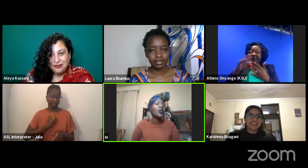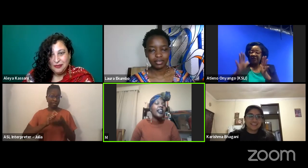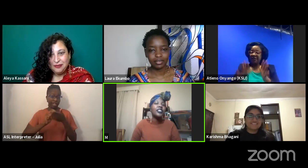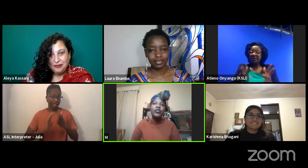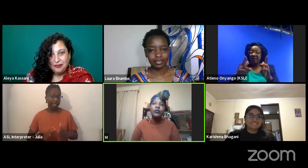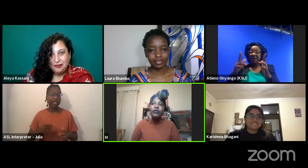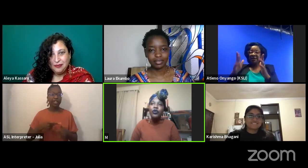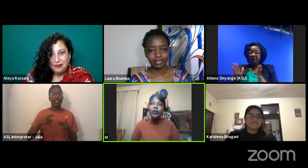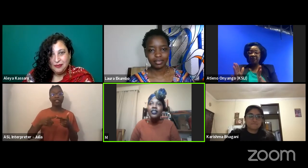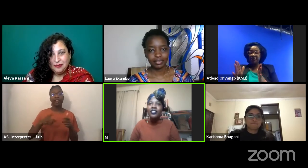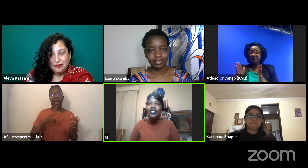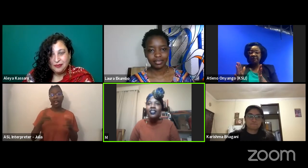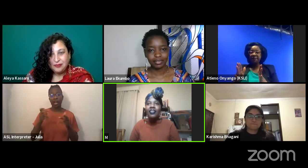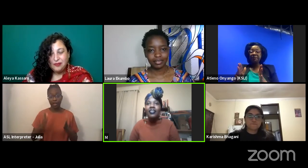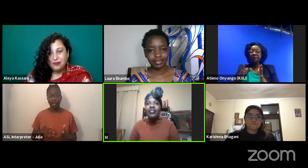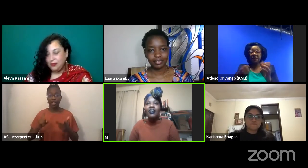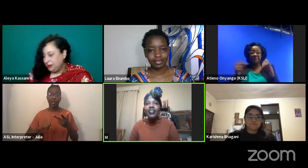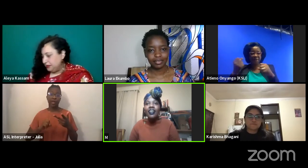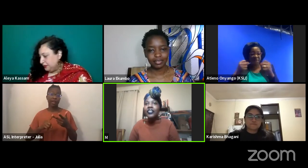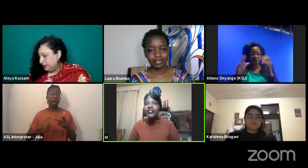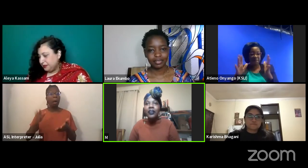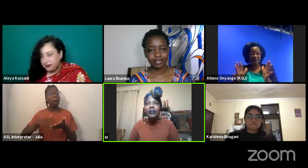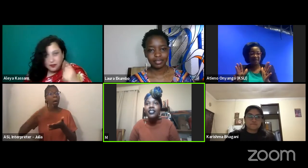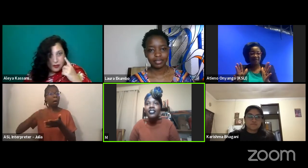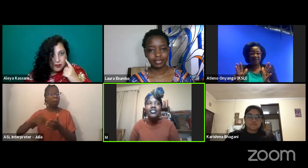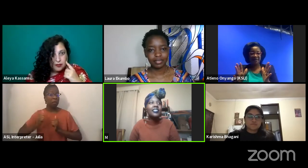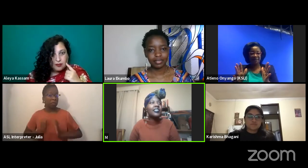occasional performer, an African feminist.